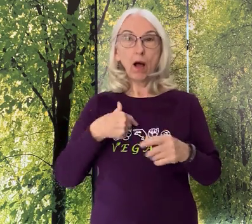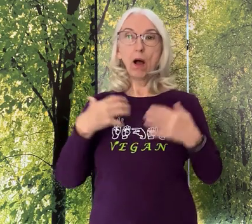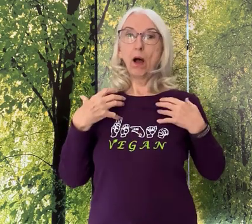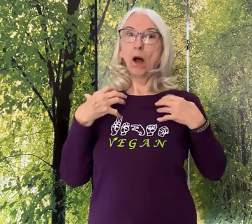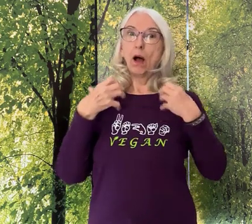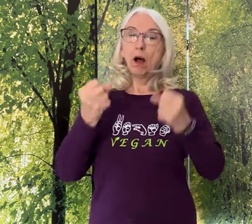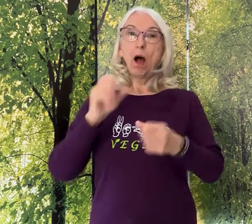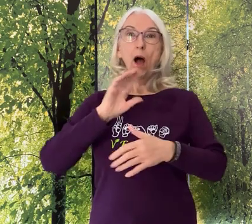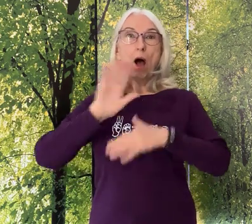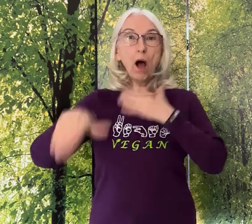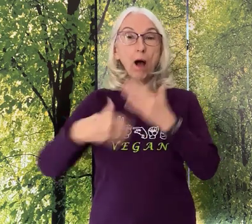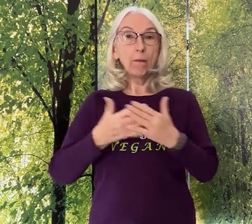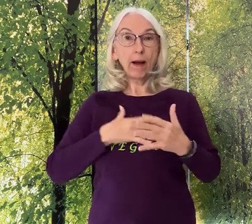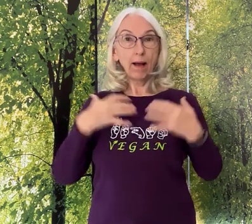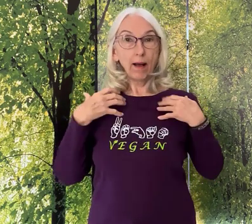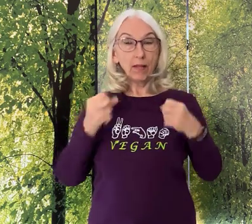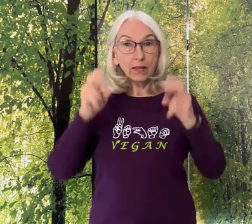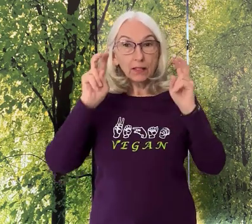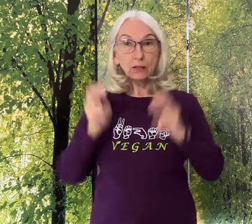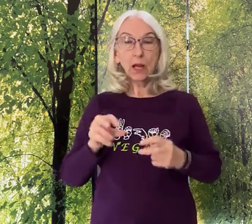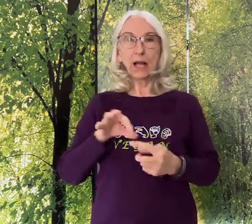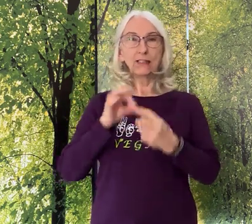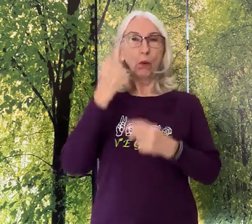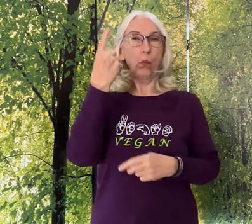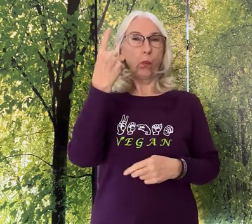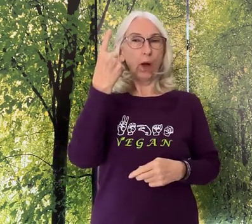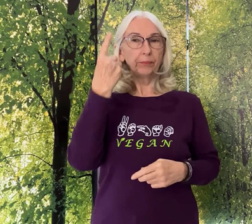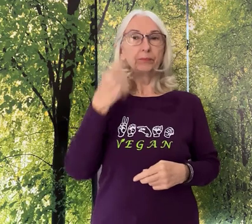I recovered from all my health issues except for one.